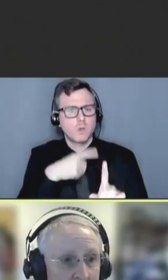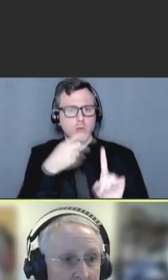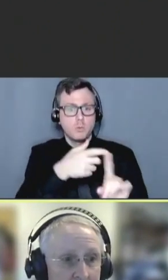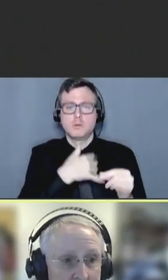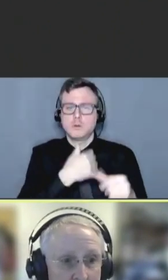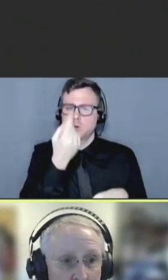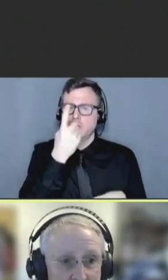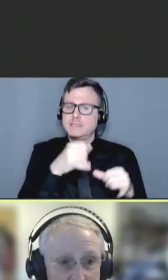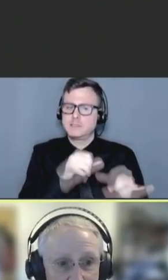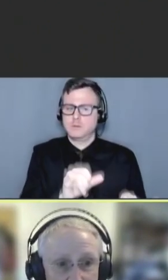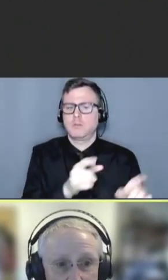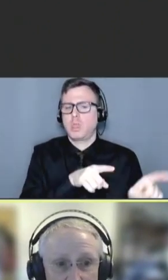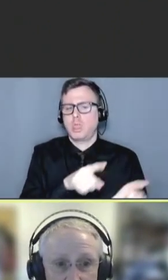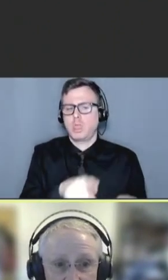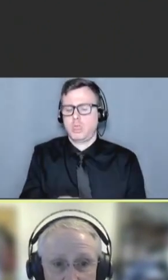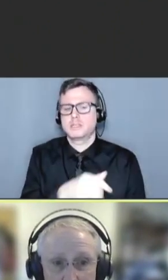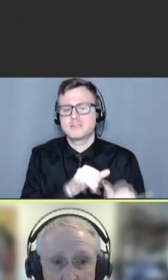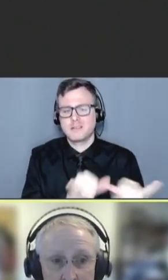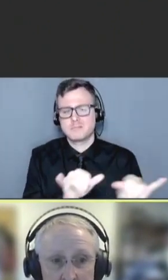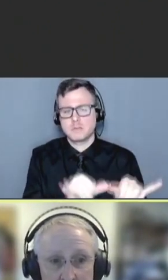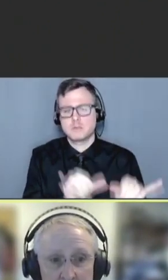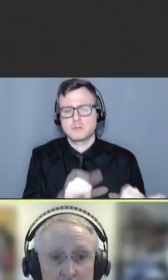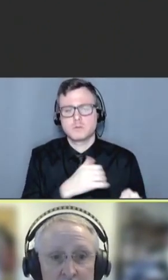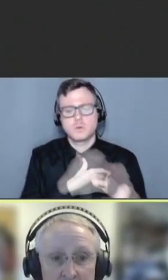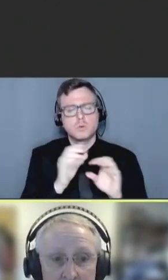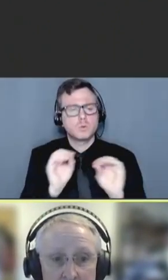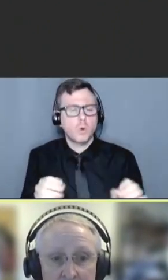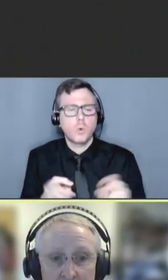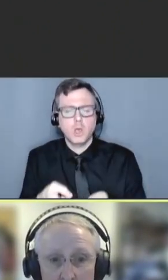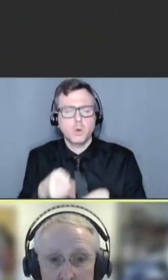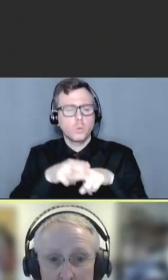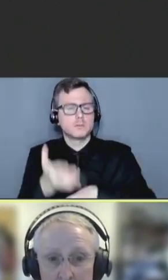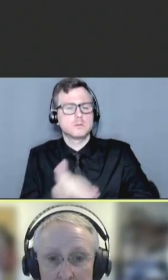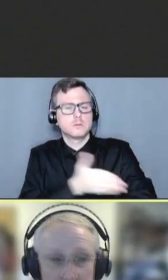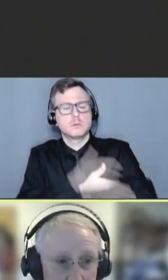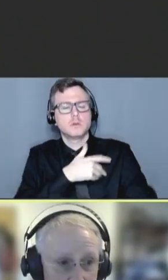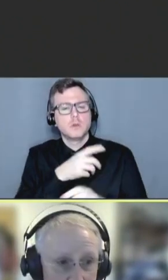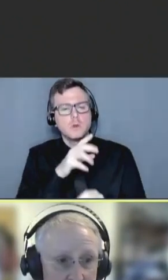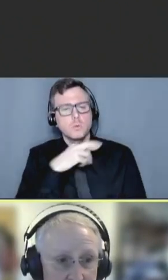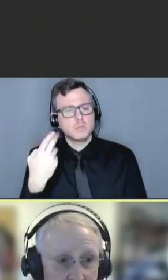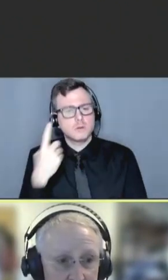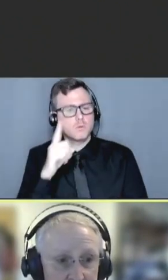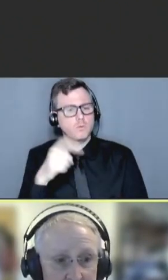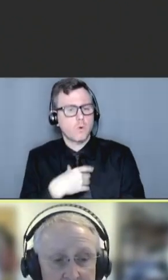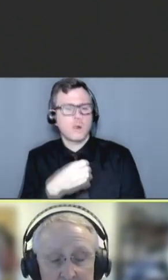and no evidence of increased risk for myocarditis was found following mRNA COVID-19 vaccination